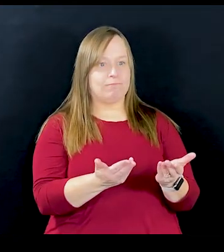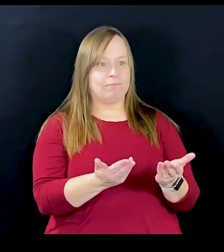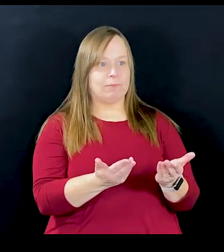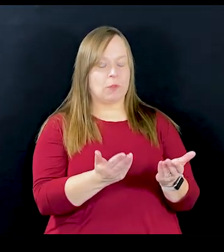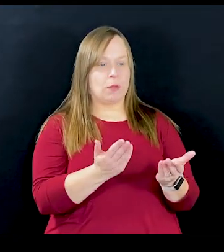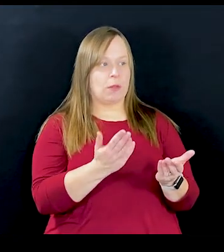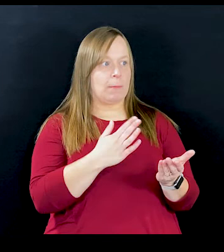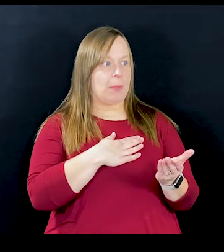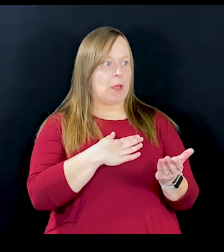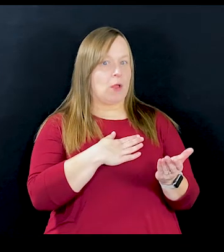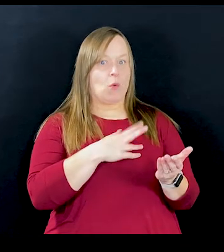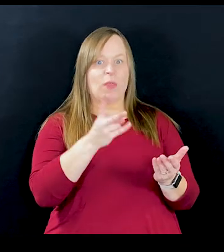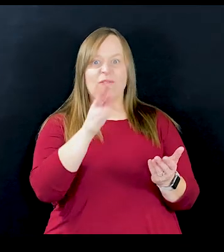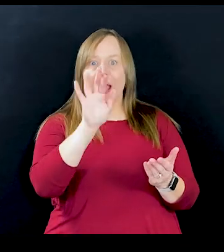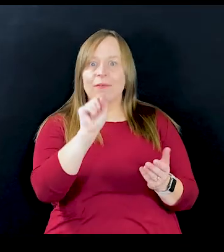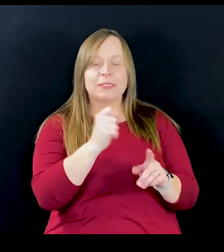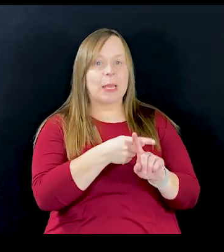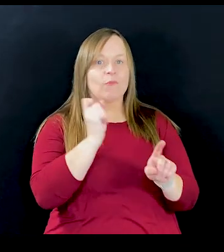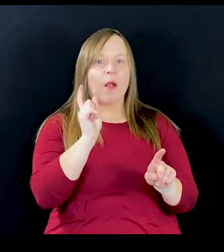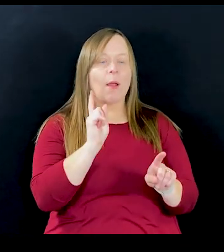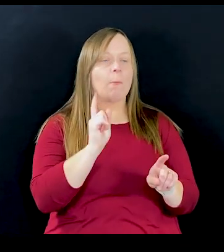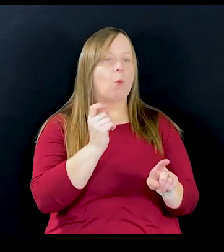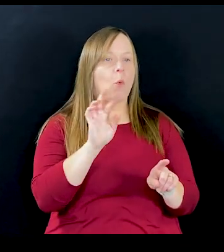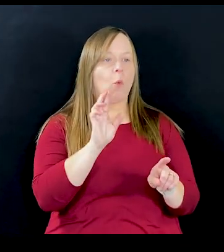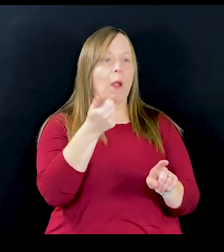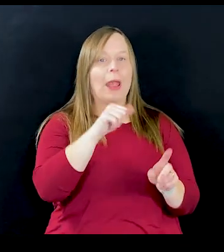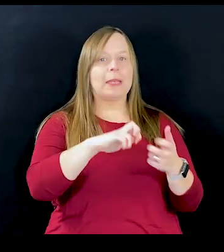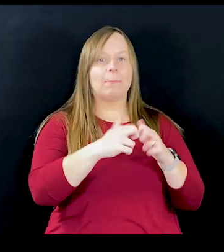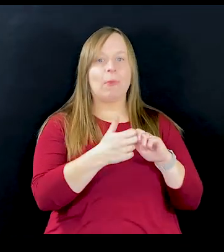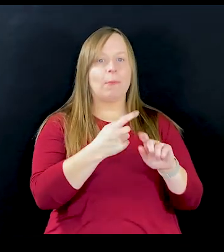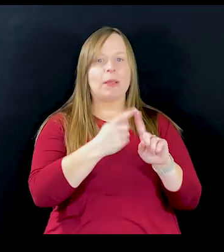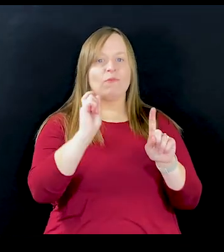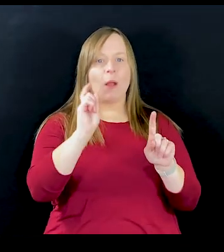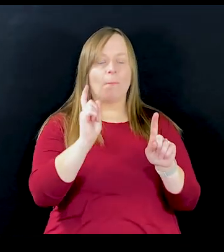oh, my goodness, where the virus came from or where any problem came from is